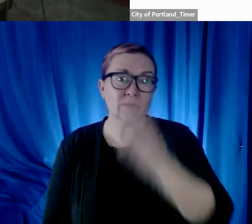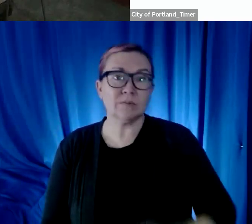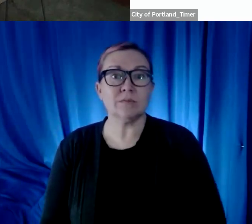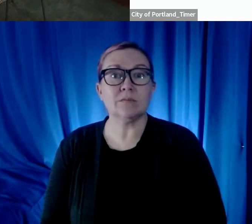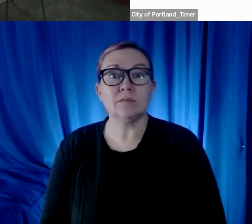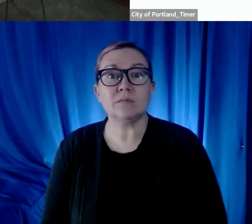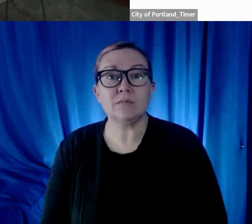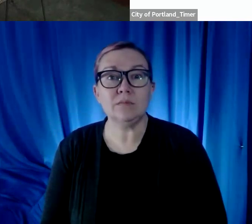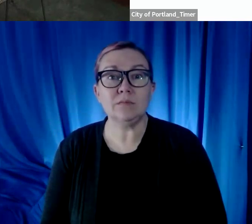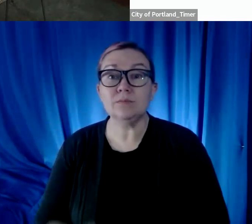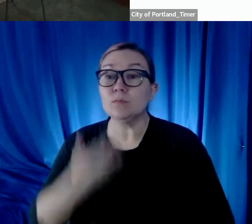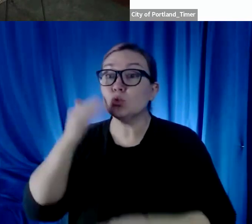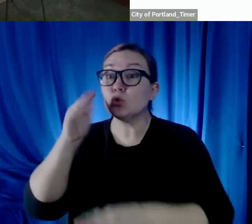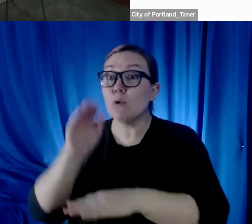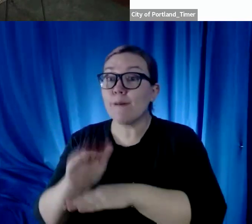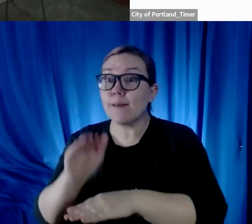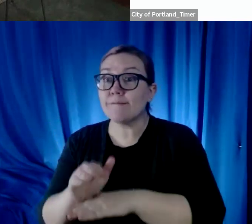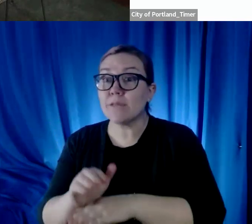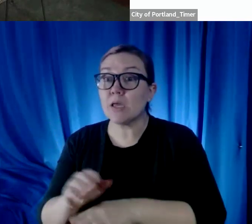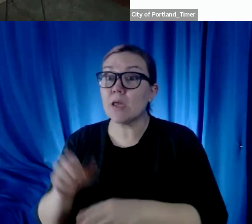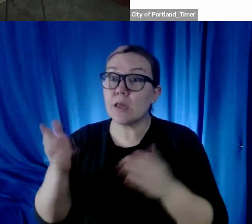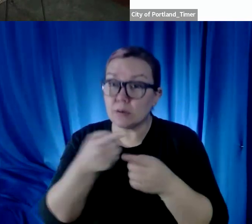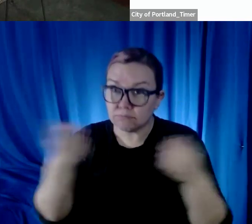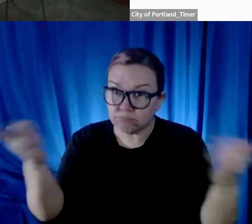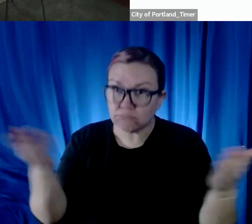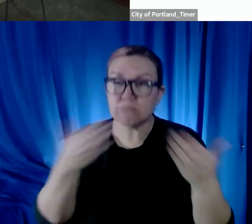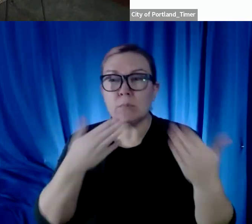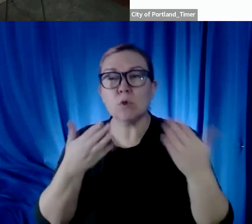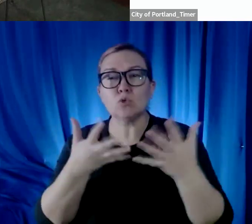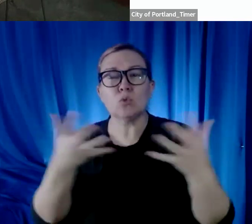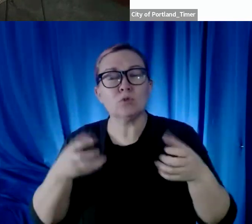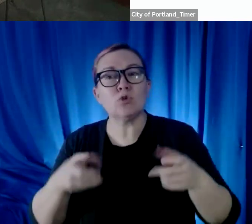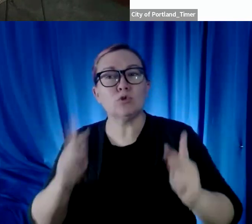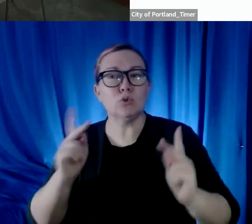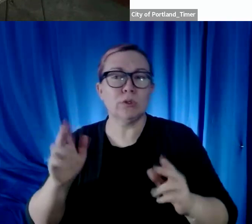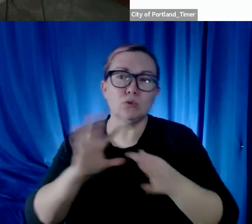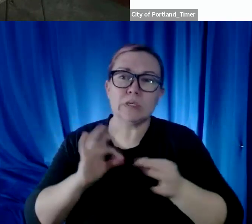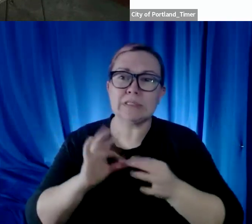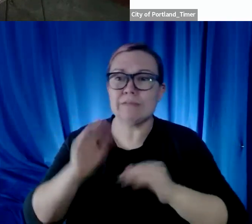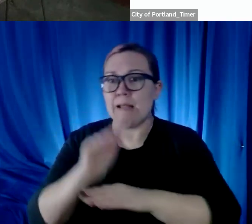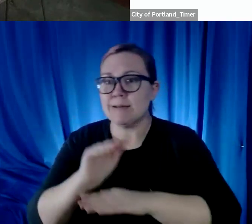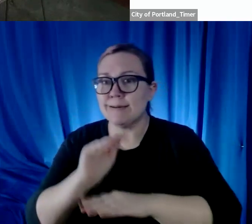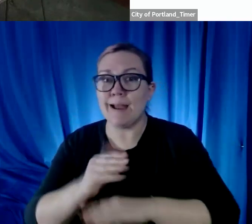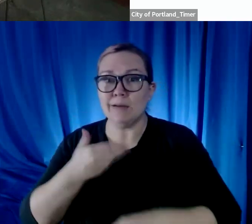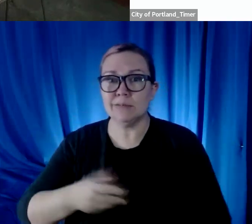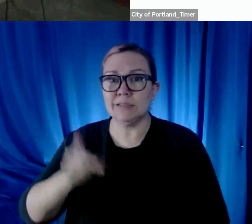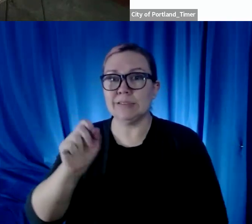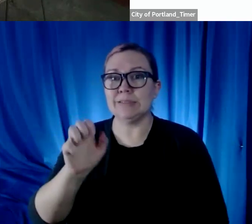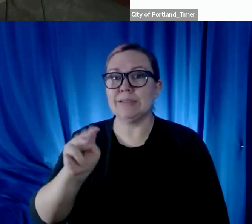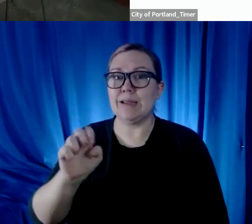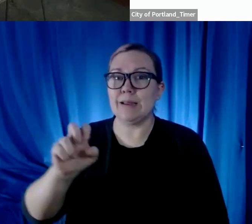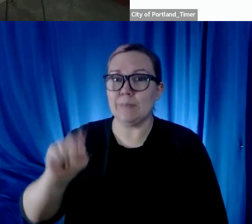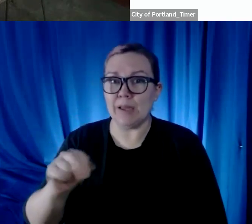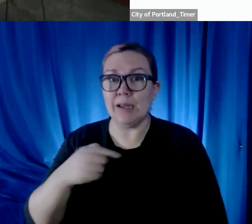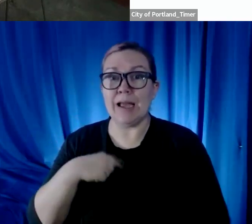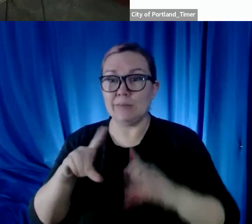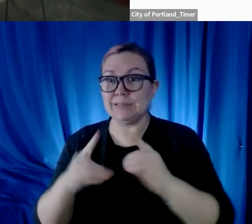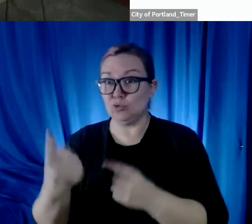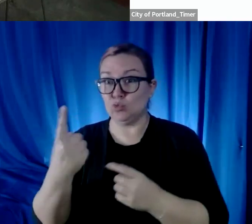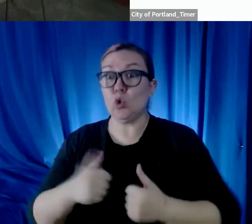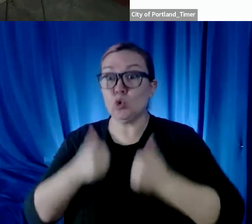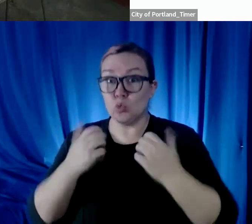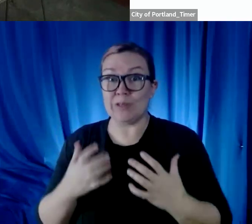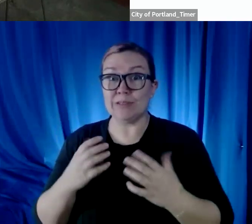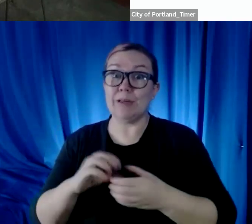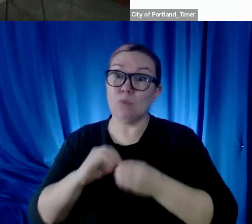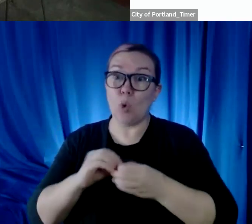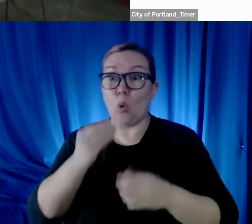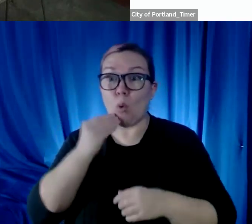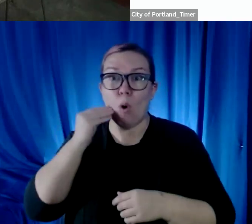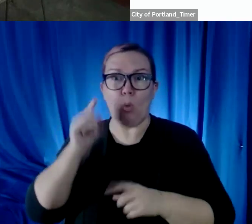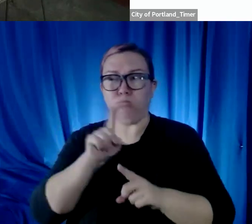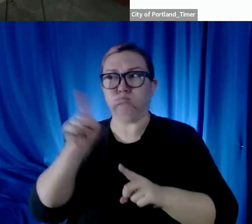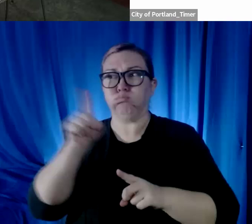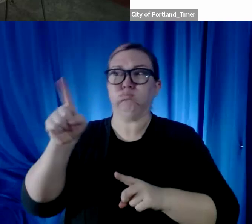Good evening, Mayor Wilson and City Council. Thank you so much for the opportunity to testify this evening. My name is Damon Montstory. I'm a District 1 resident and homeowner way out on 156th Avenue.